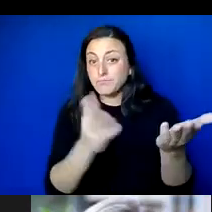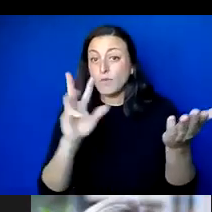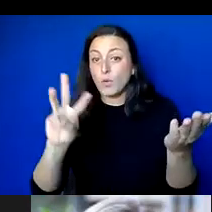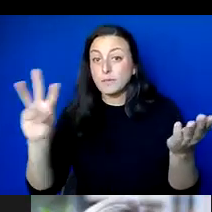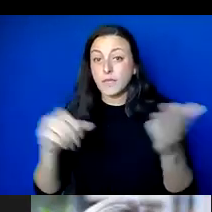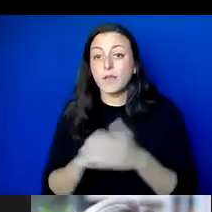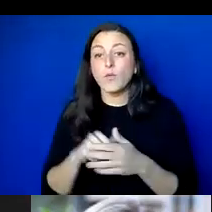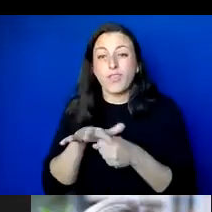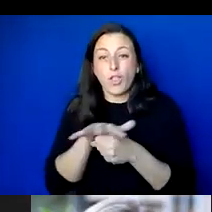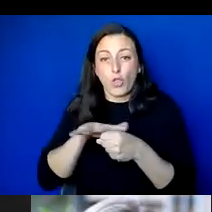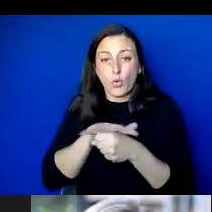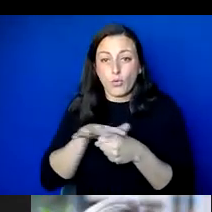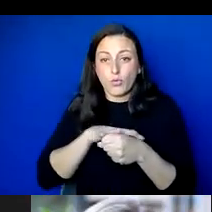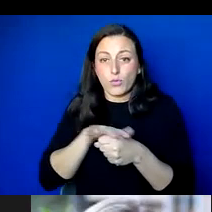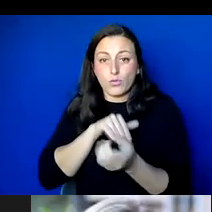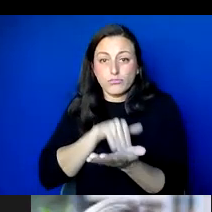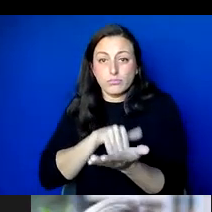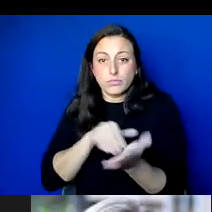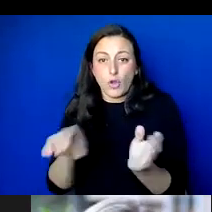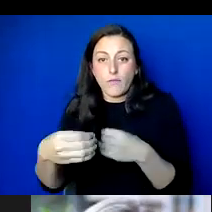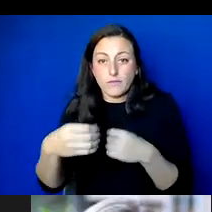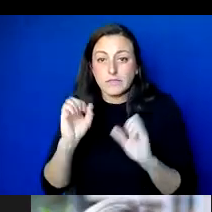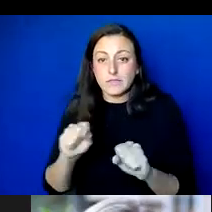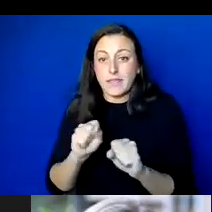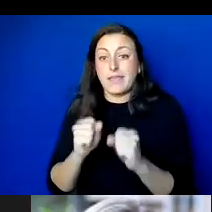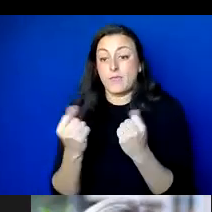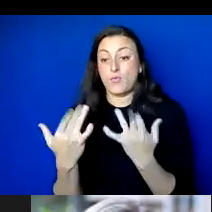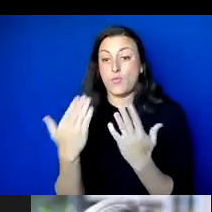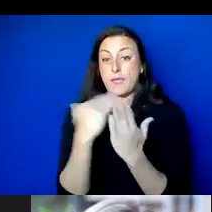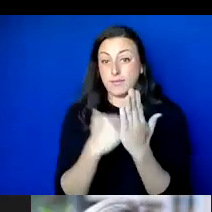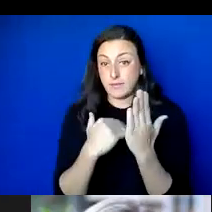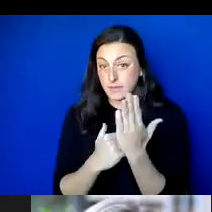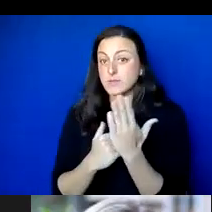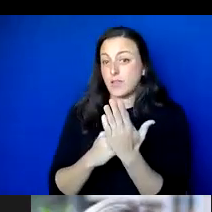provider to join the wait list and schedule an appointment. Eligible Coloradans can visit